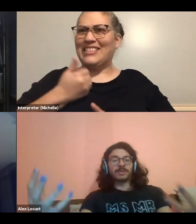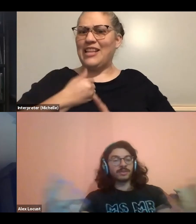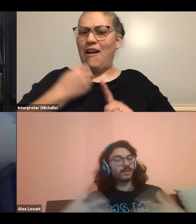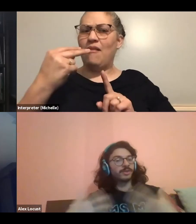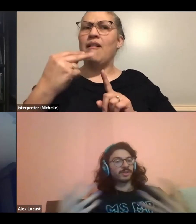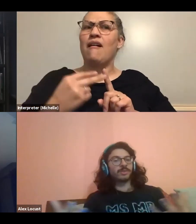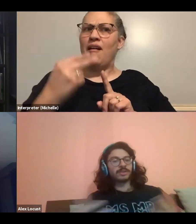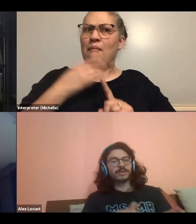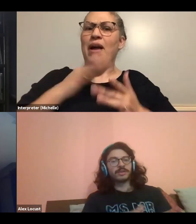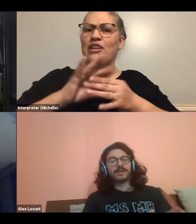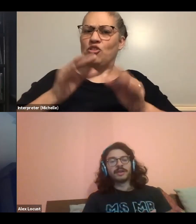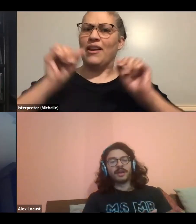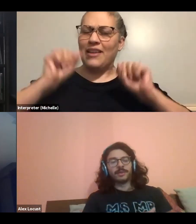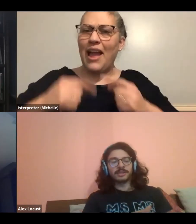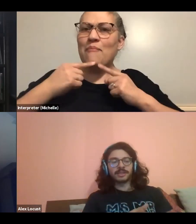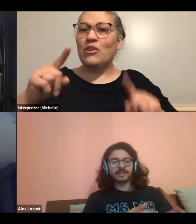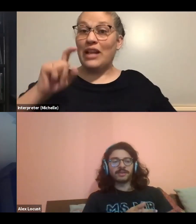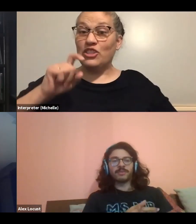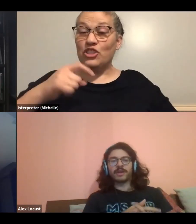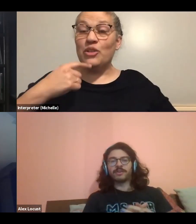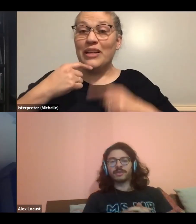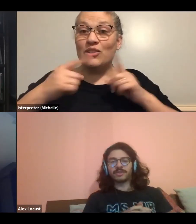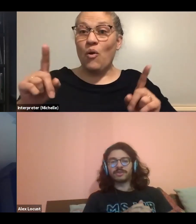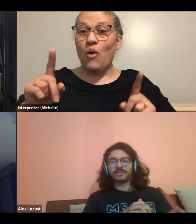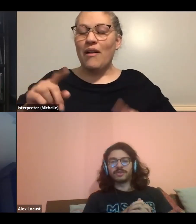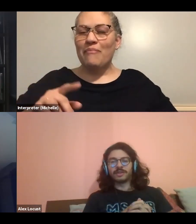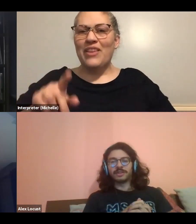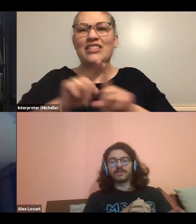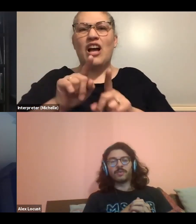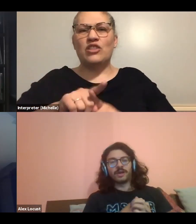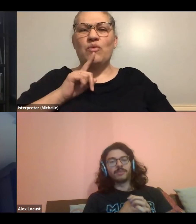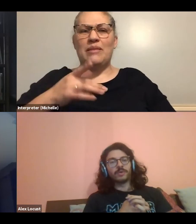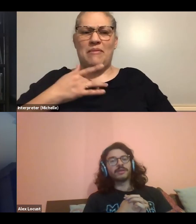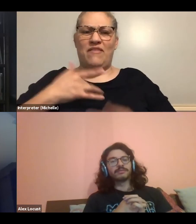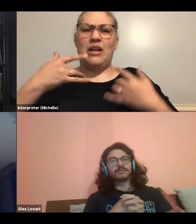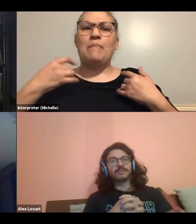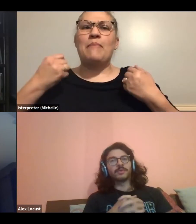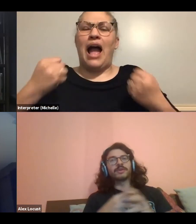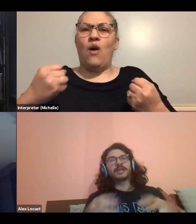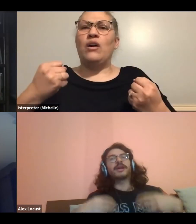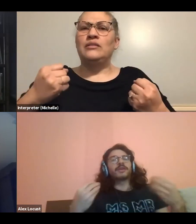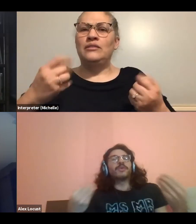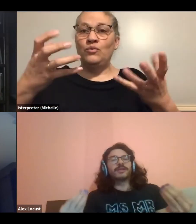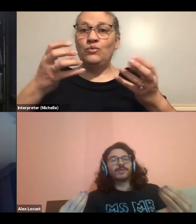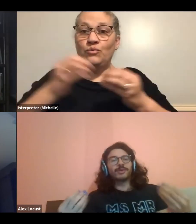Alex Locust: My perception of myself, knowing that, like my story can be told in should be told and it's also empowered me to.